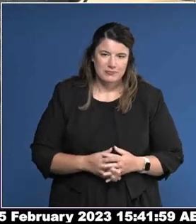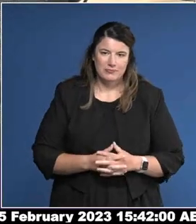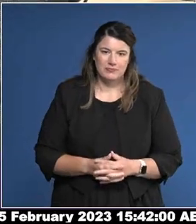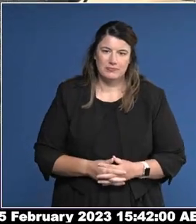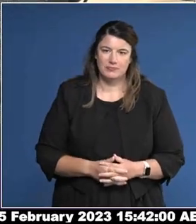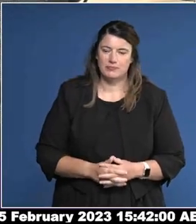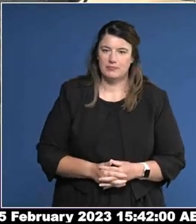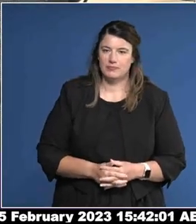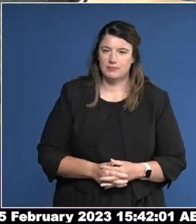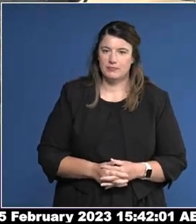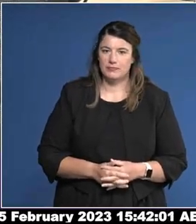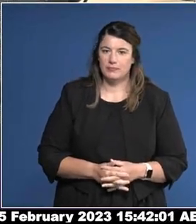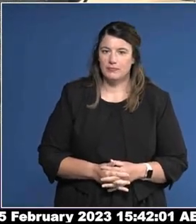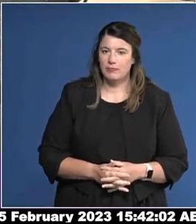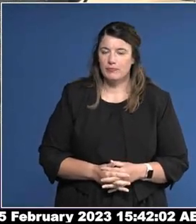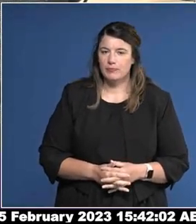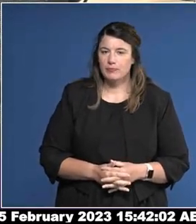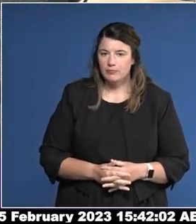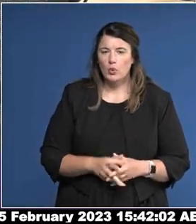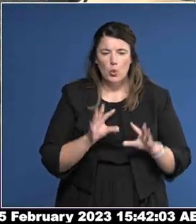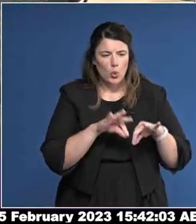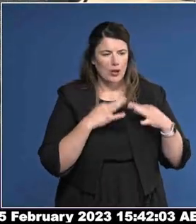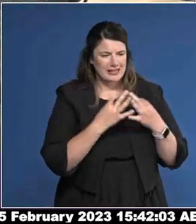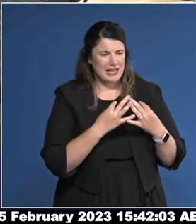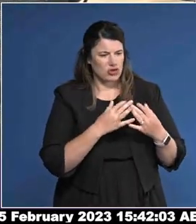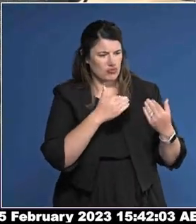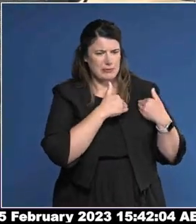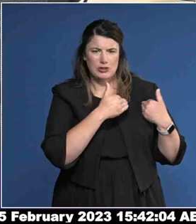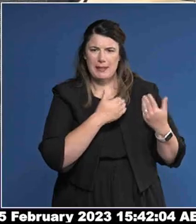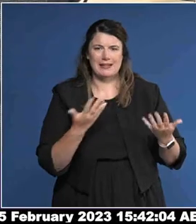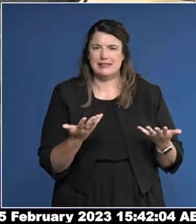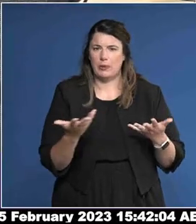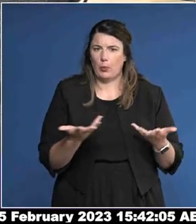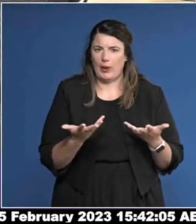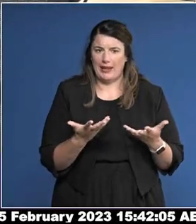institutional accountability sit? Is there part of the framework that deals with that?